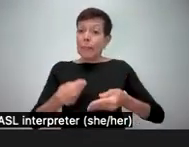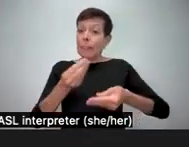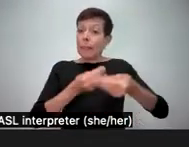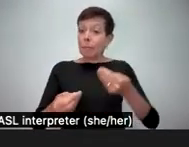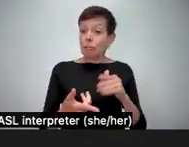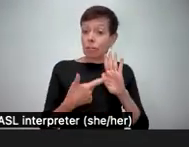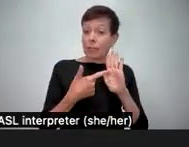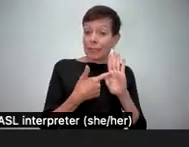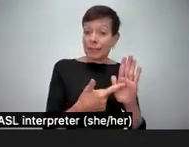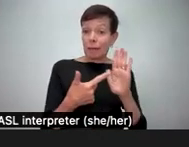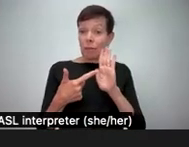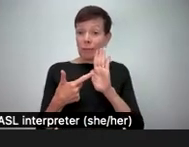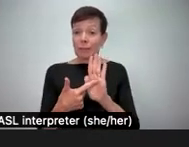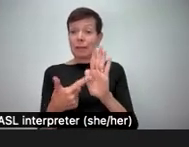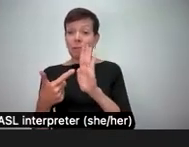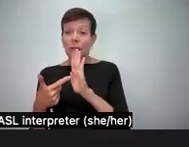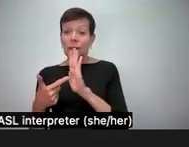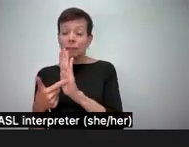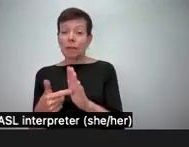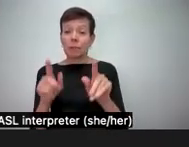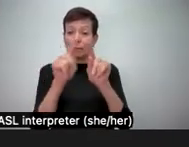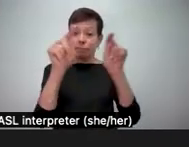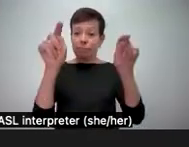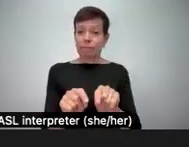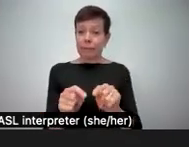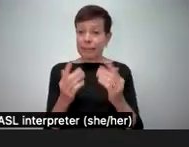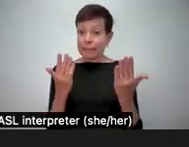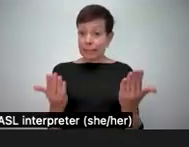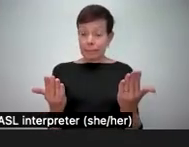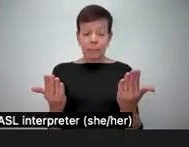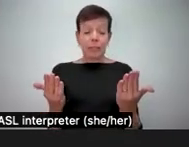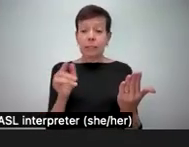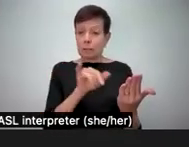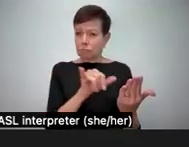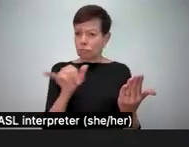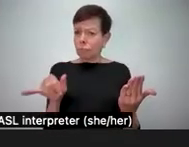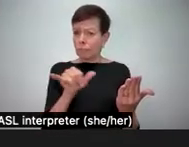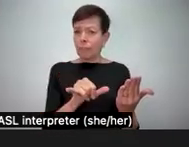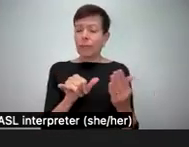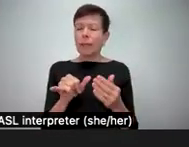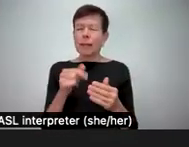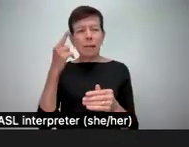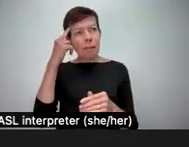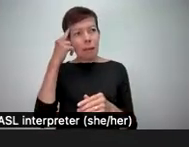every part of your project and where hidden costs might pop up. And contact us early if